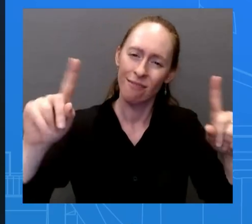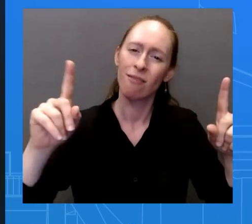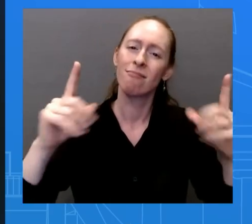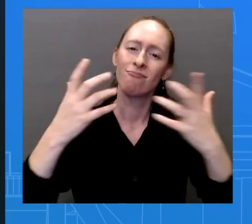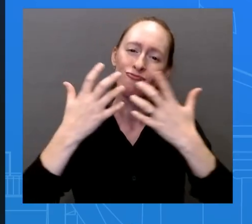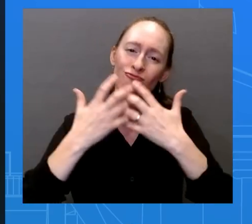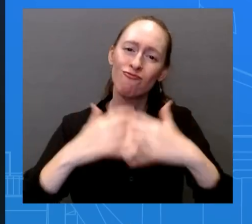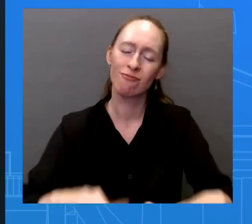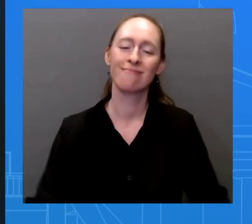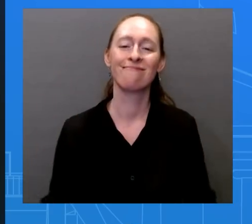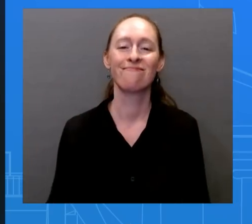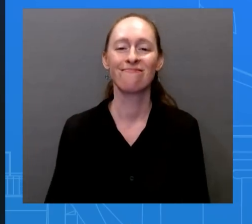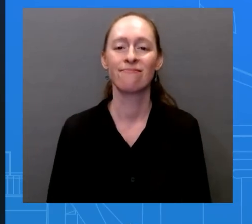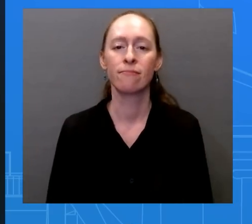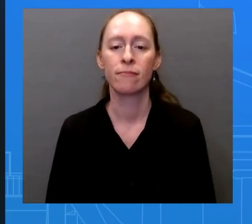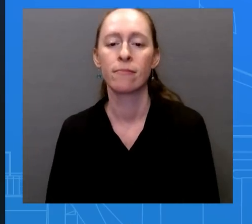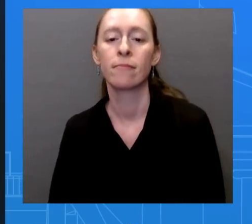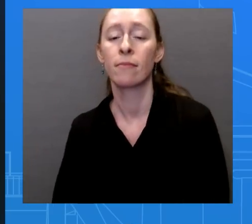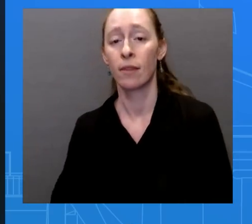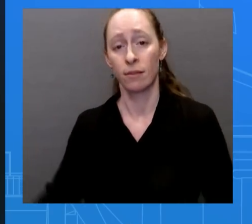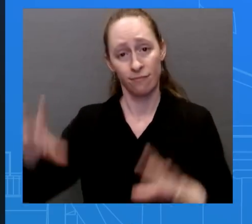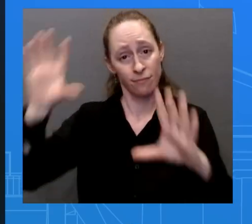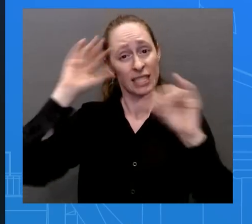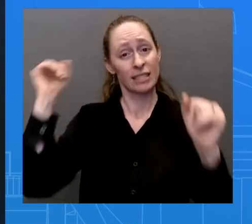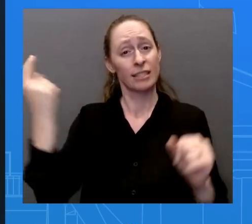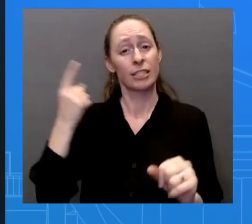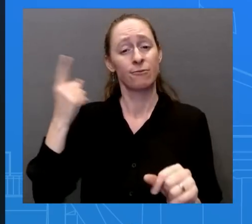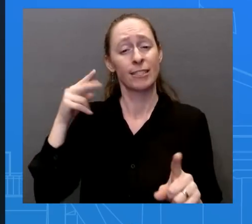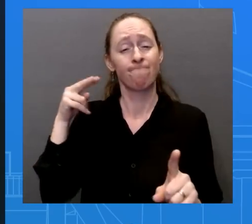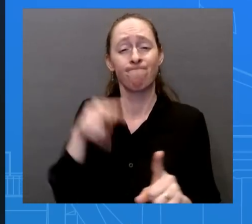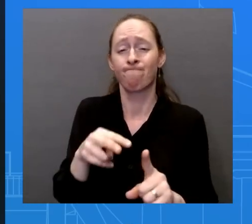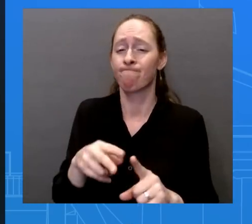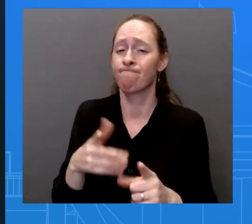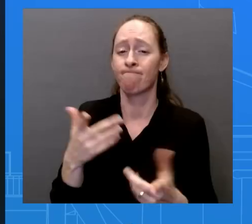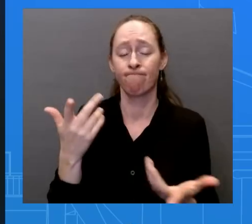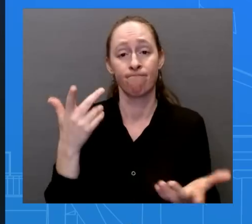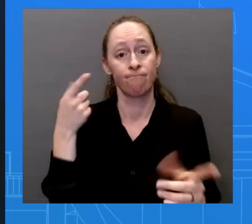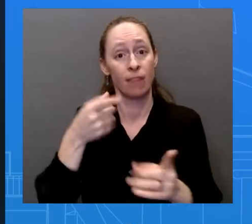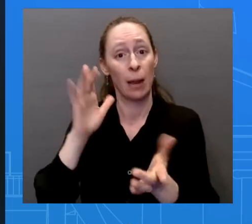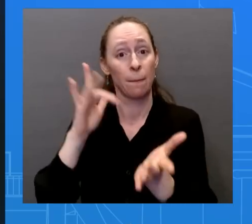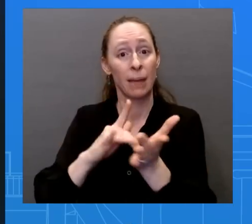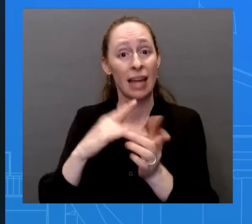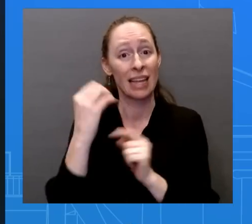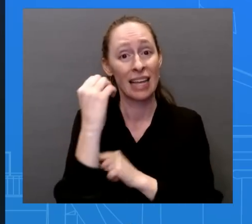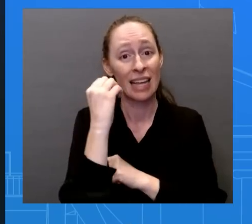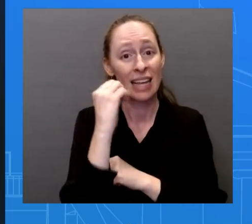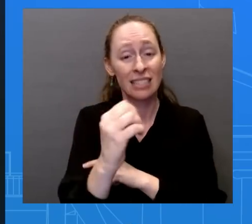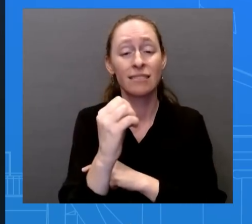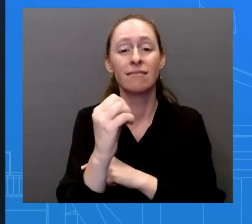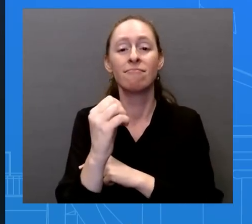should serve as a tool for cooperation, stability, security, and prosperity, not for conflict.